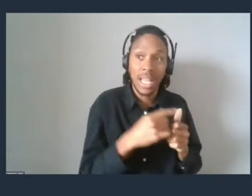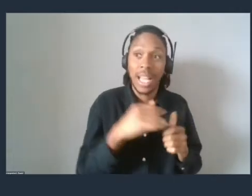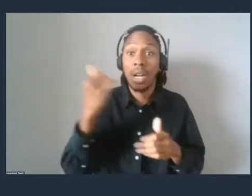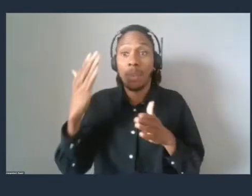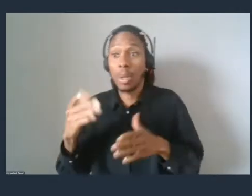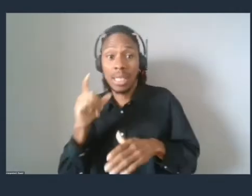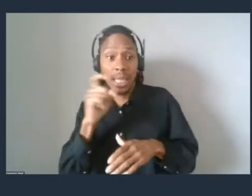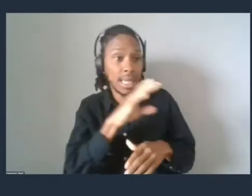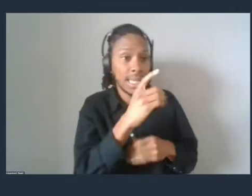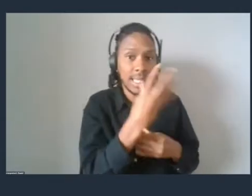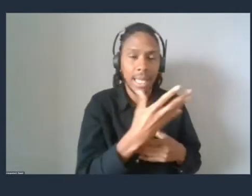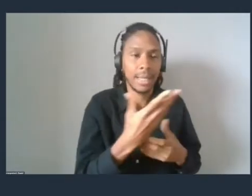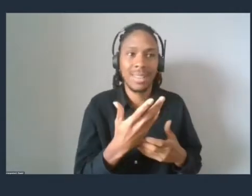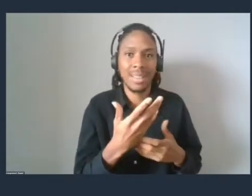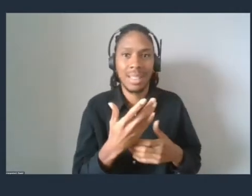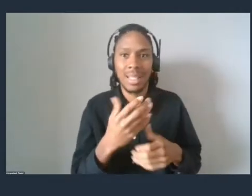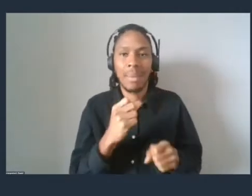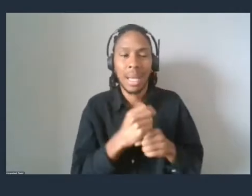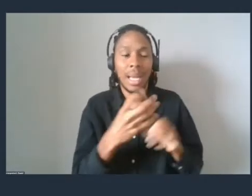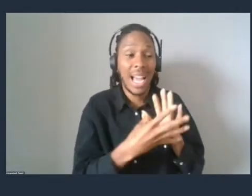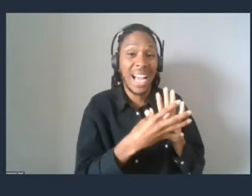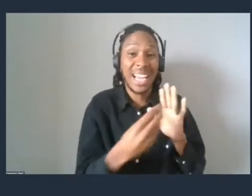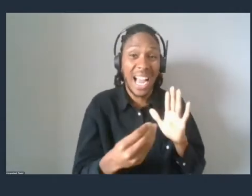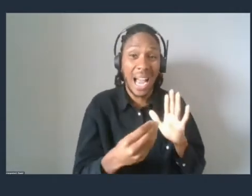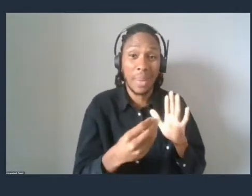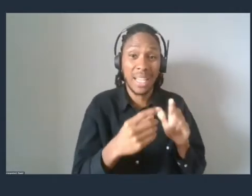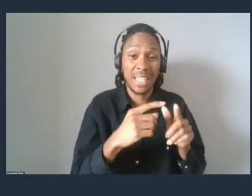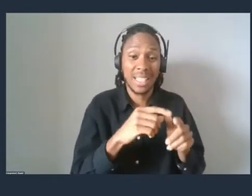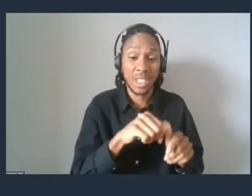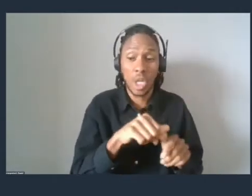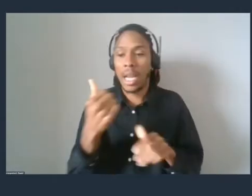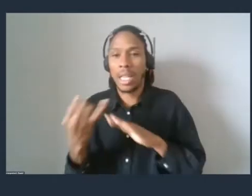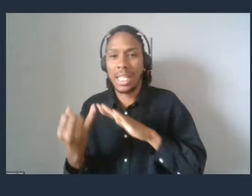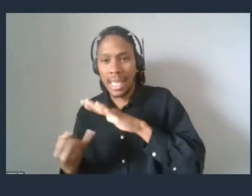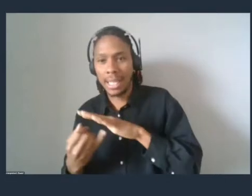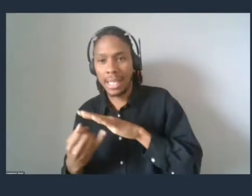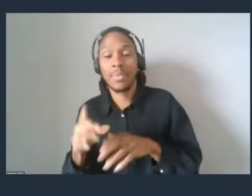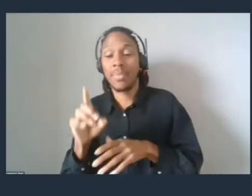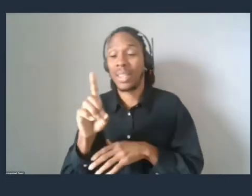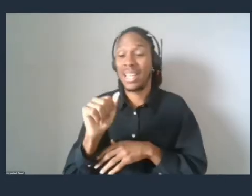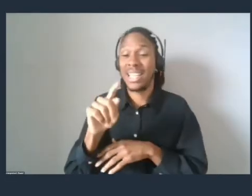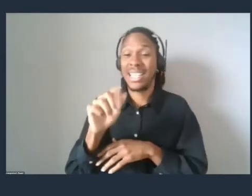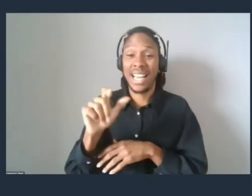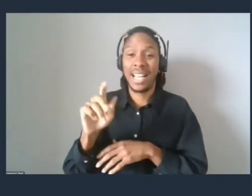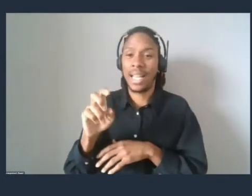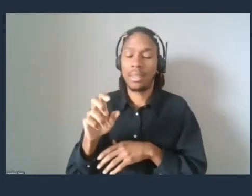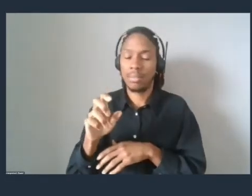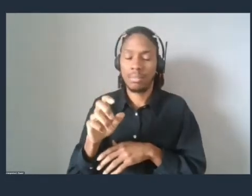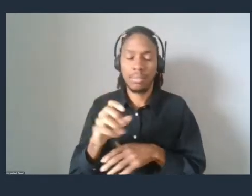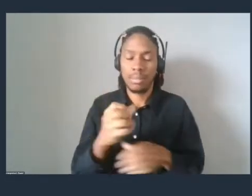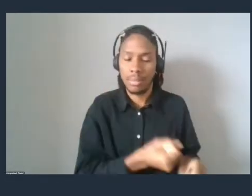they might actually make a copy into some other silo. And so a data lake actually simplifies a lot of that, allows for a lot more flexibility